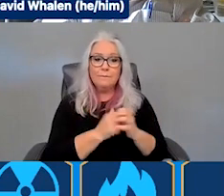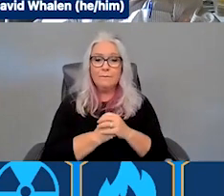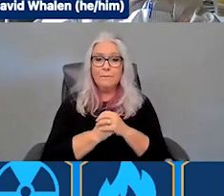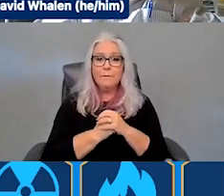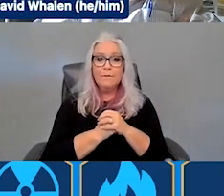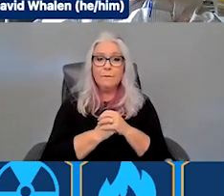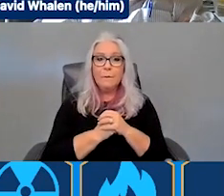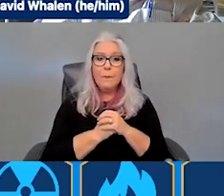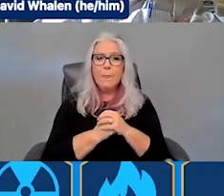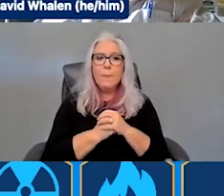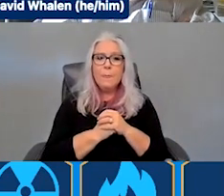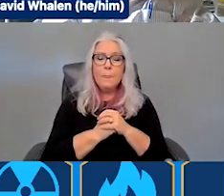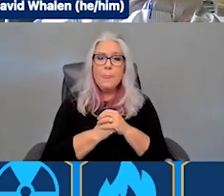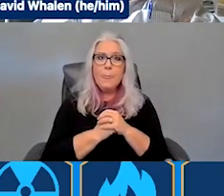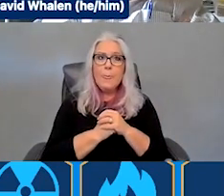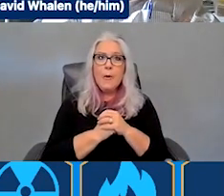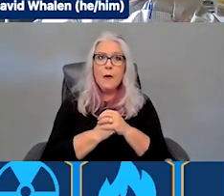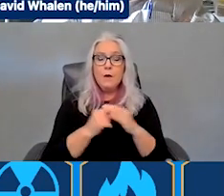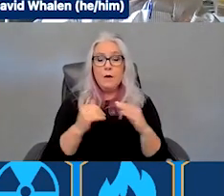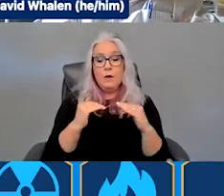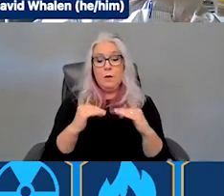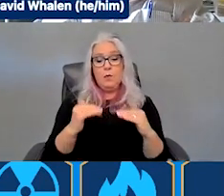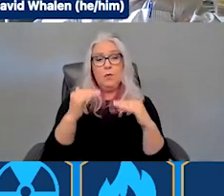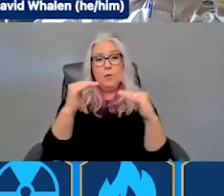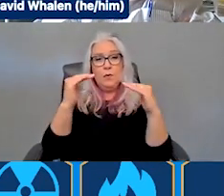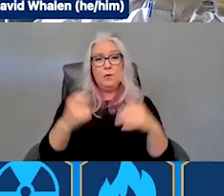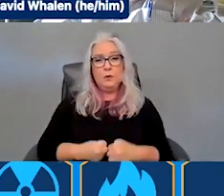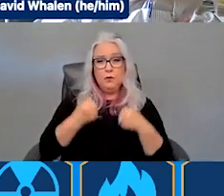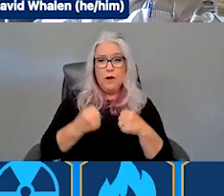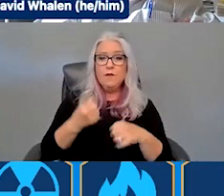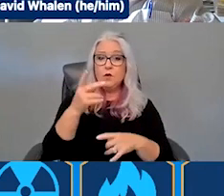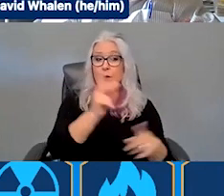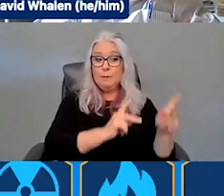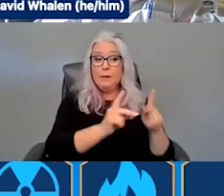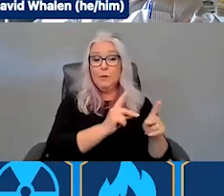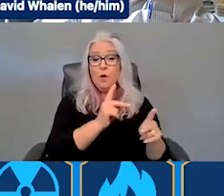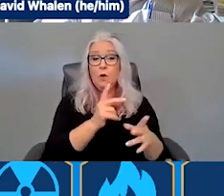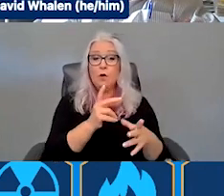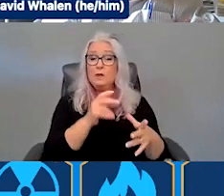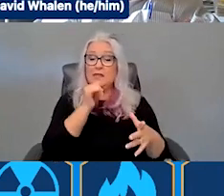different. Bias toward those who lack disabilities before the pandemic. Equity would have